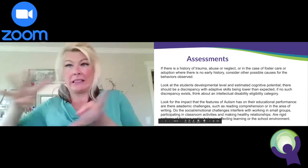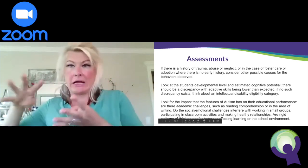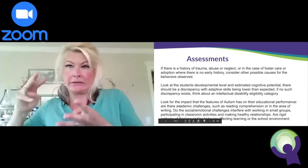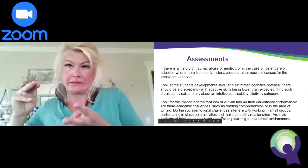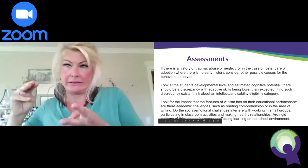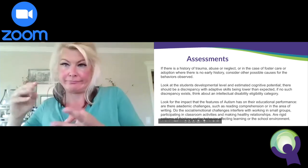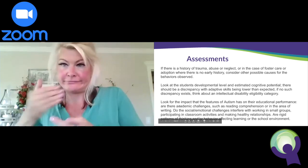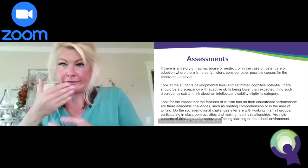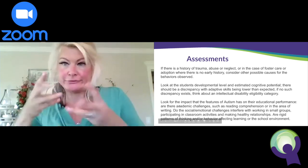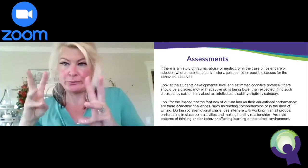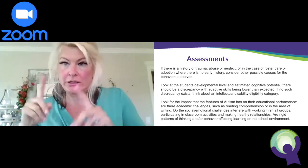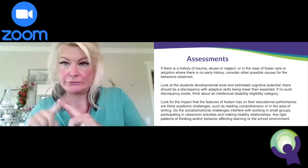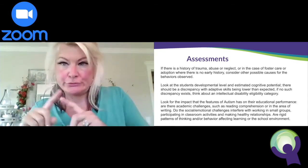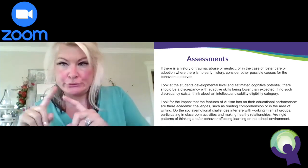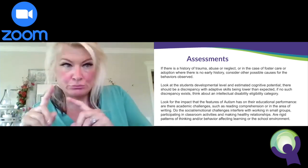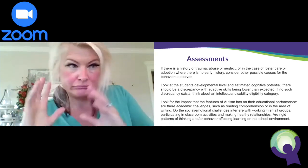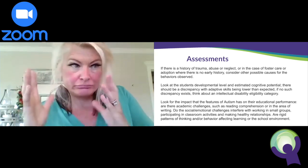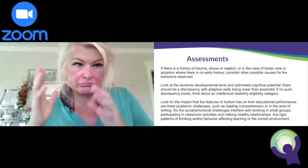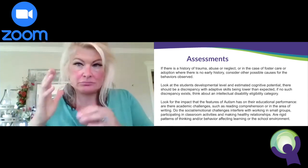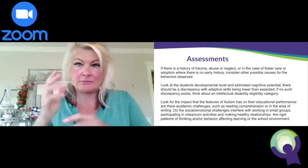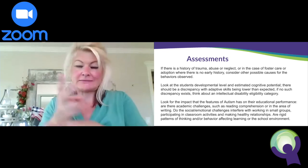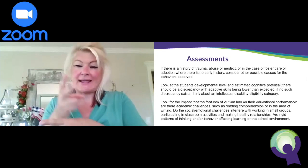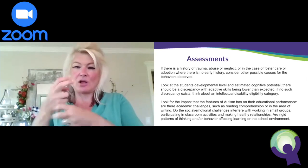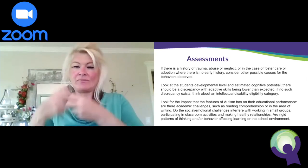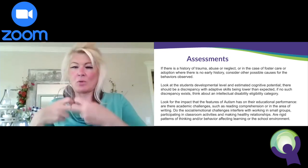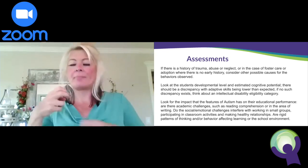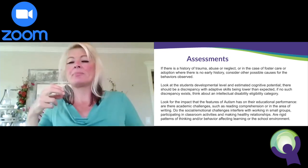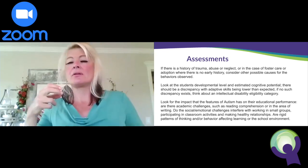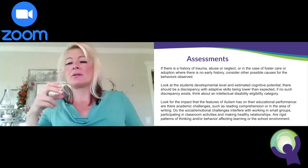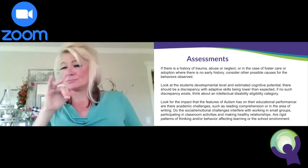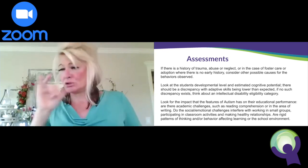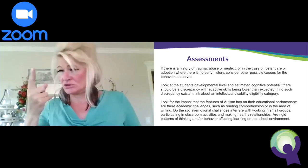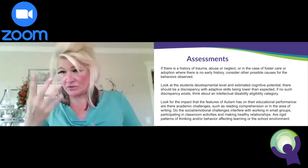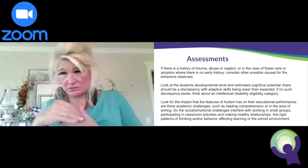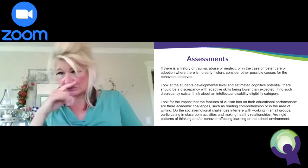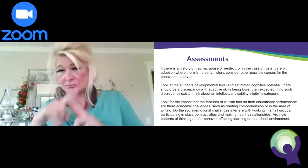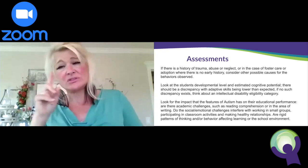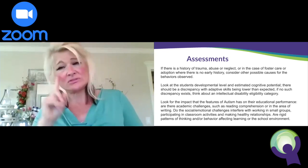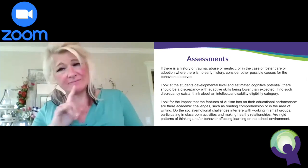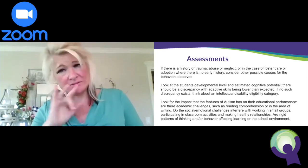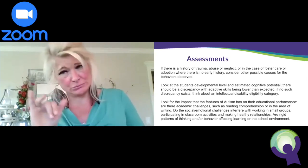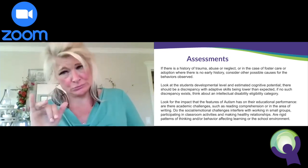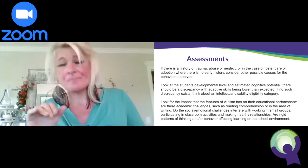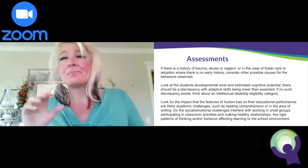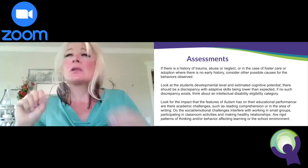they've had abuse or they've been ... how is that how are we going to take